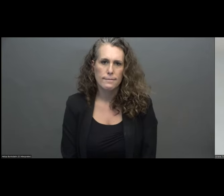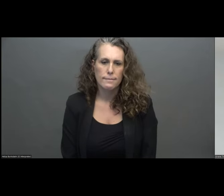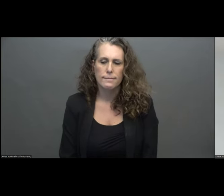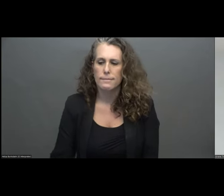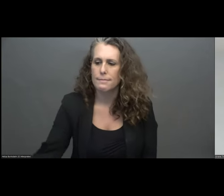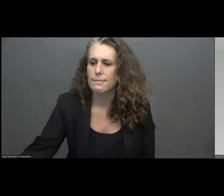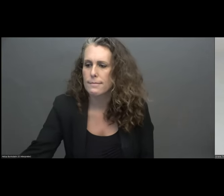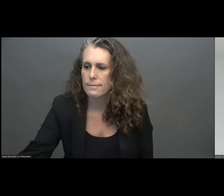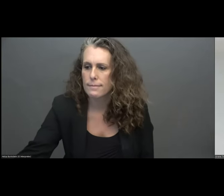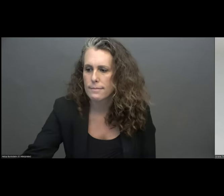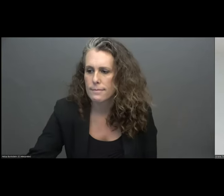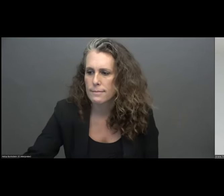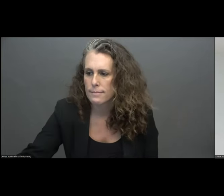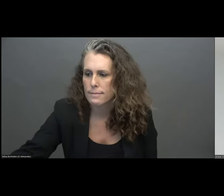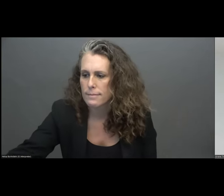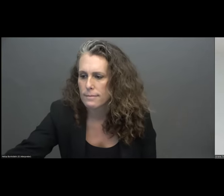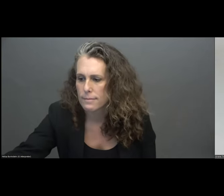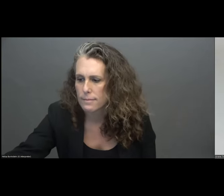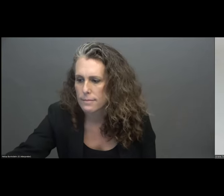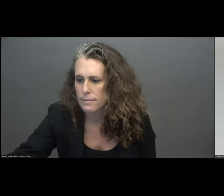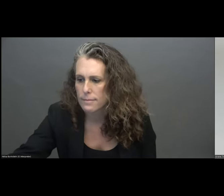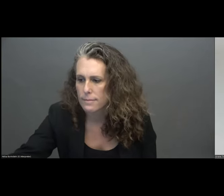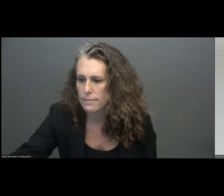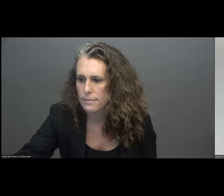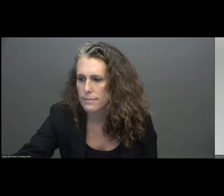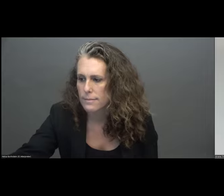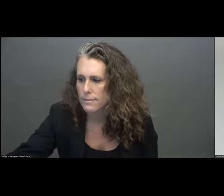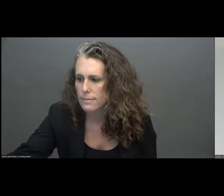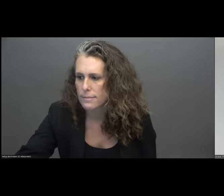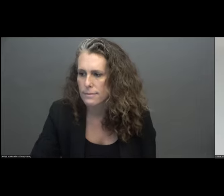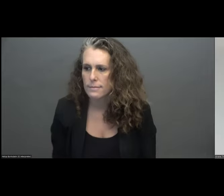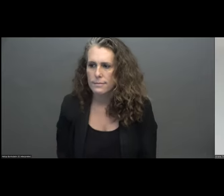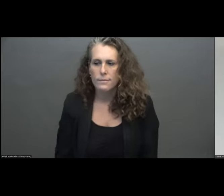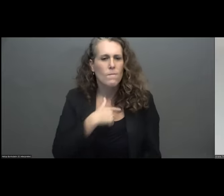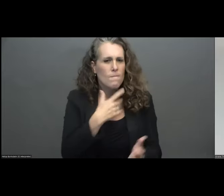are blue Alma que la cama show the 16:10:02 National Union to the person who's